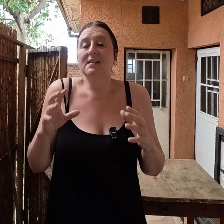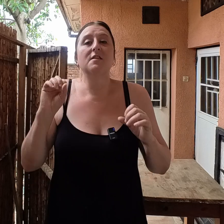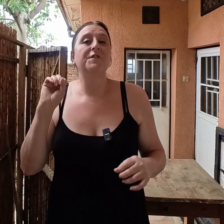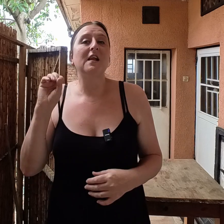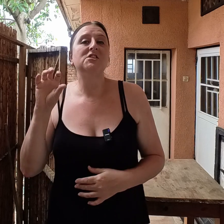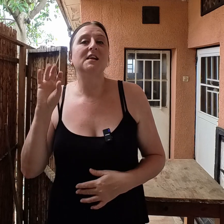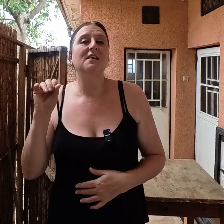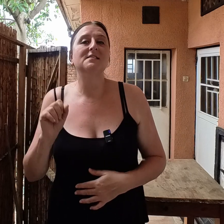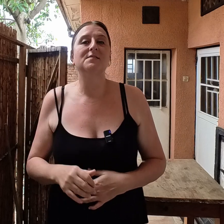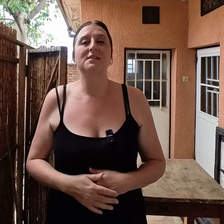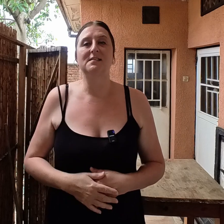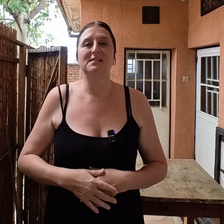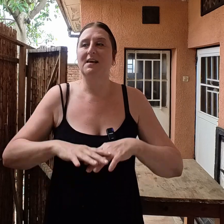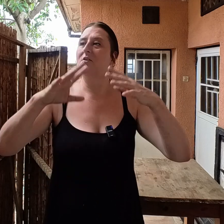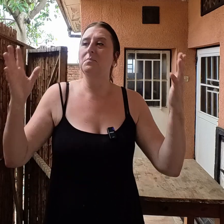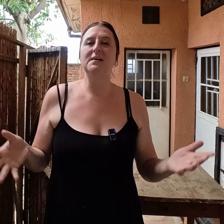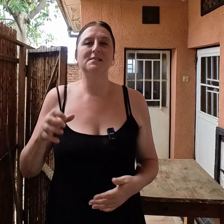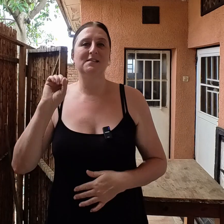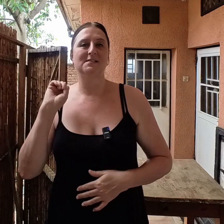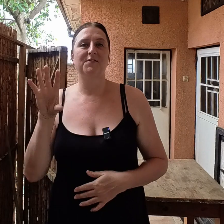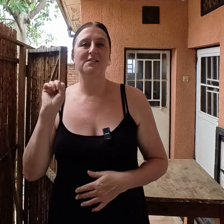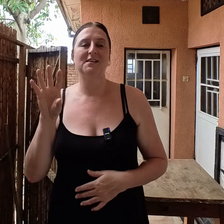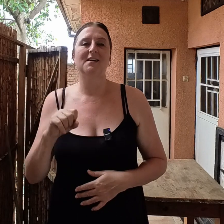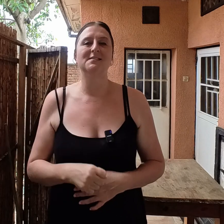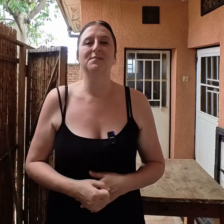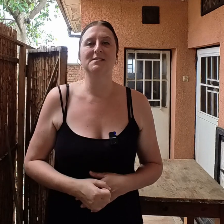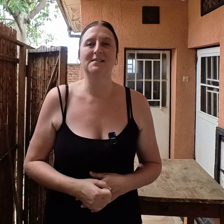it's like the flashing lights of the city. You've got the big city. It's the flashing lights of the